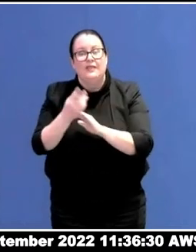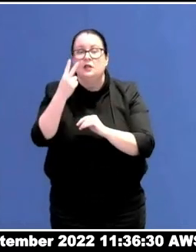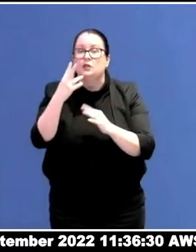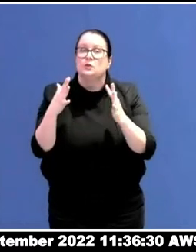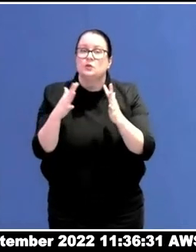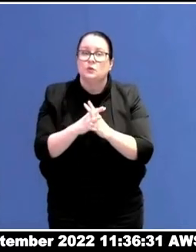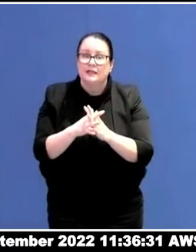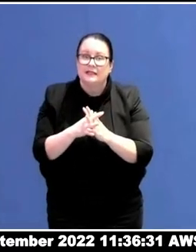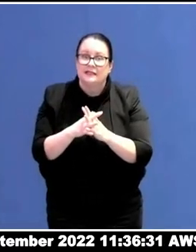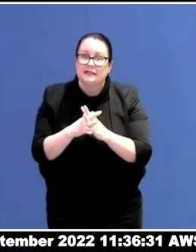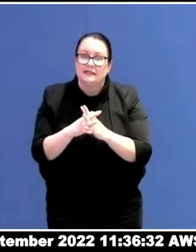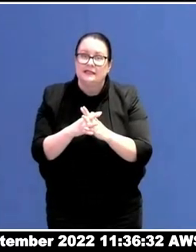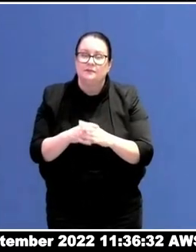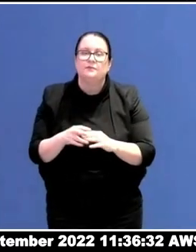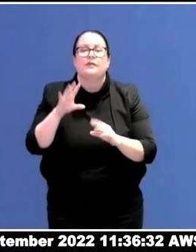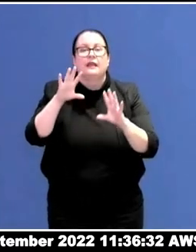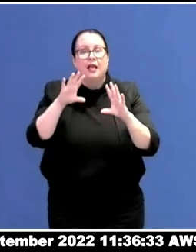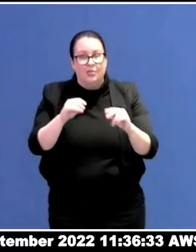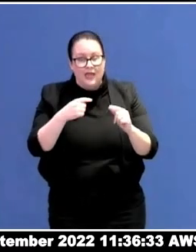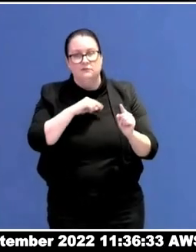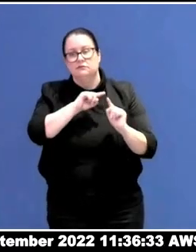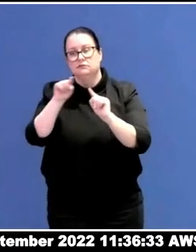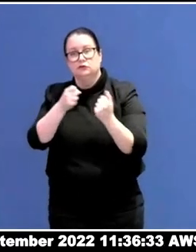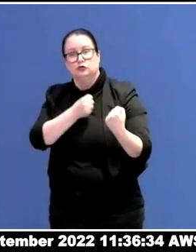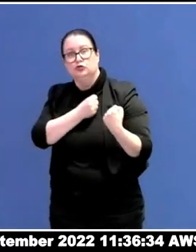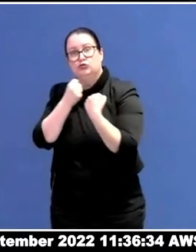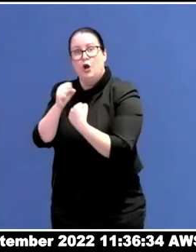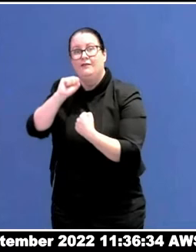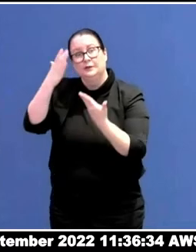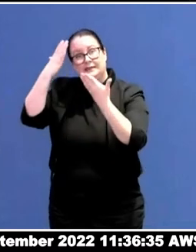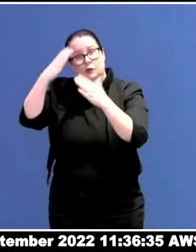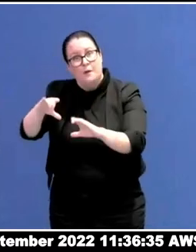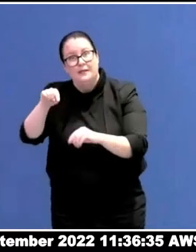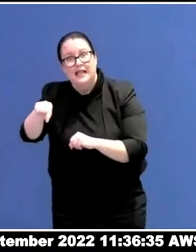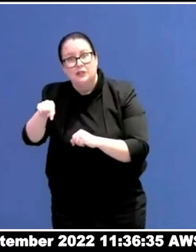All the while, we - I took him down to his accommodation, and prior to doing that,